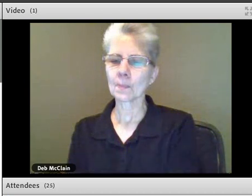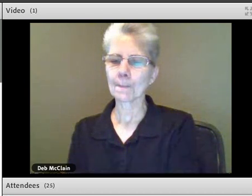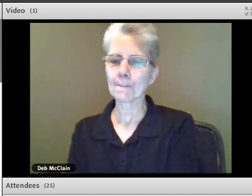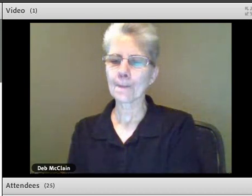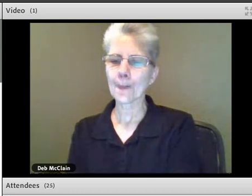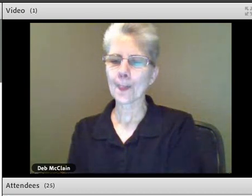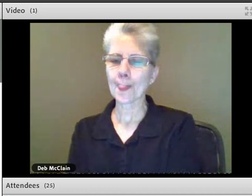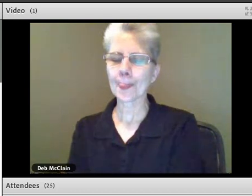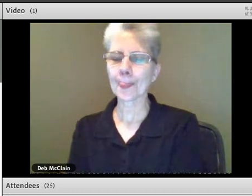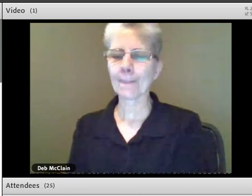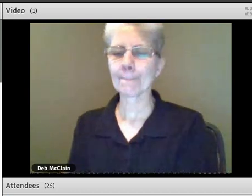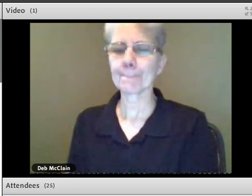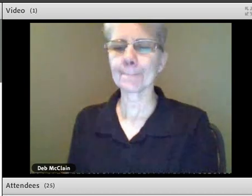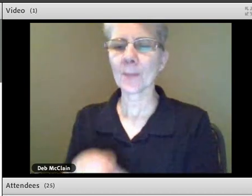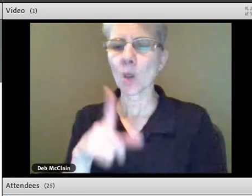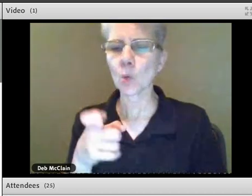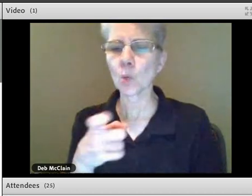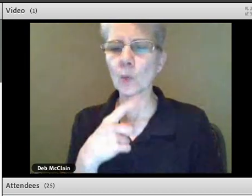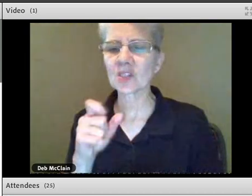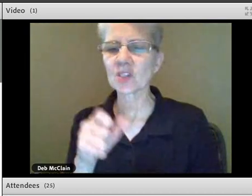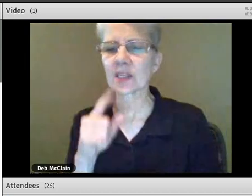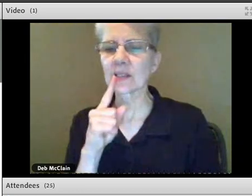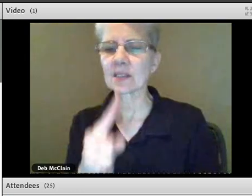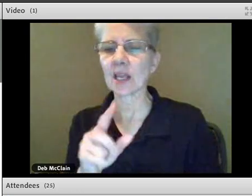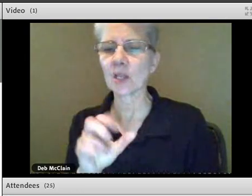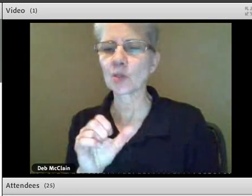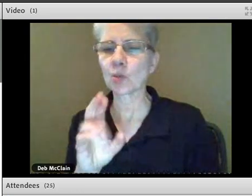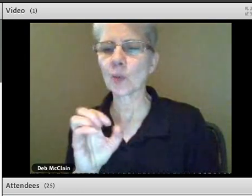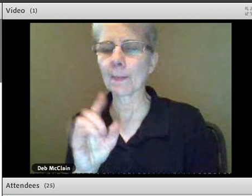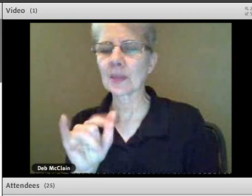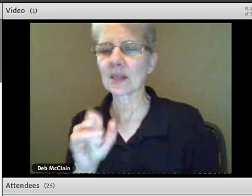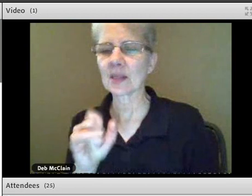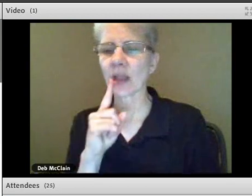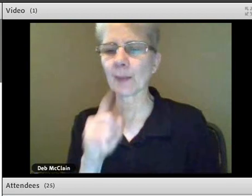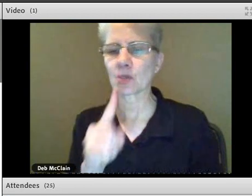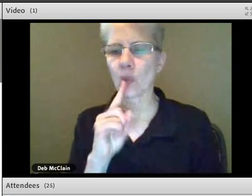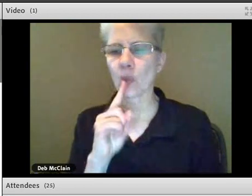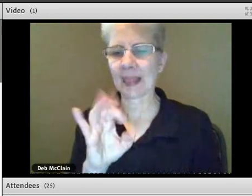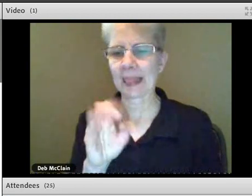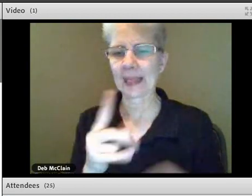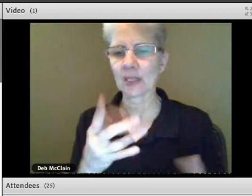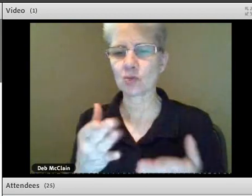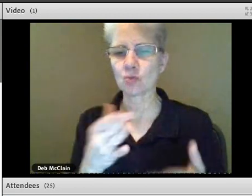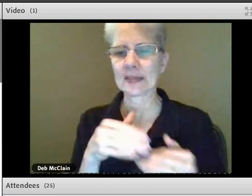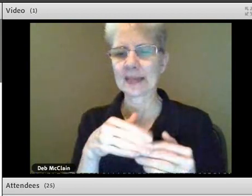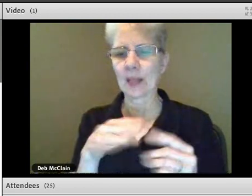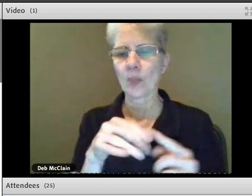Yes. I can make sure that those links are sent with the recording.